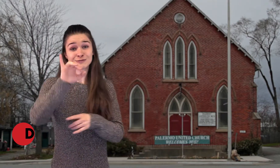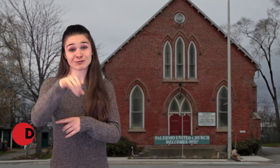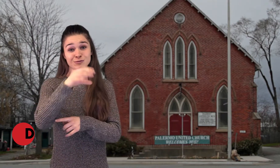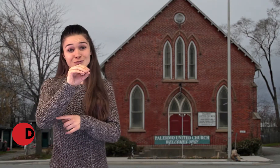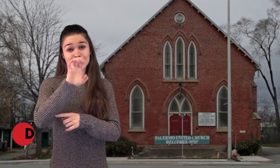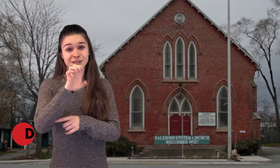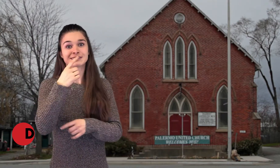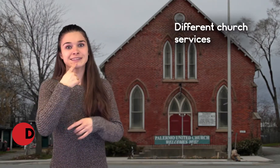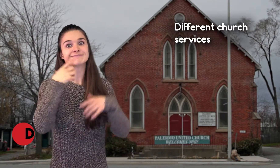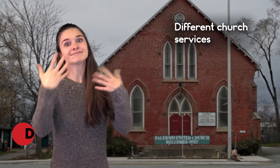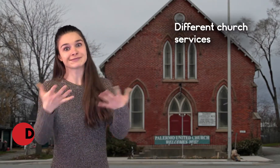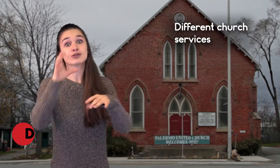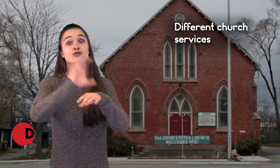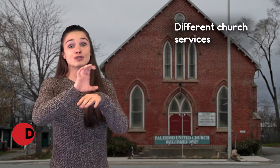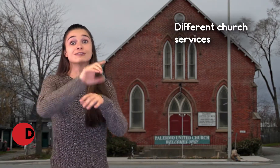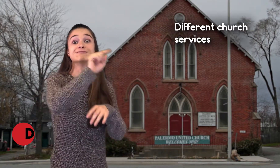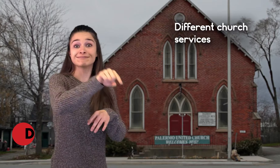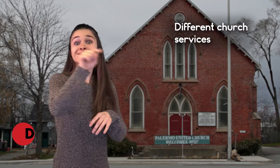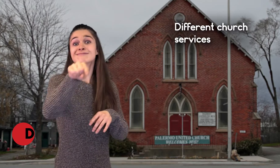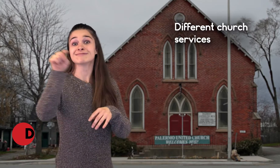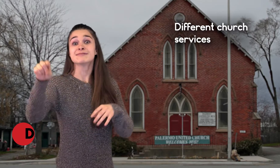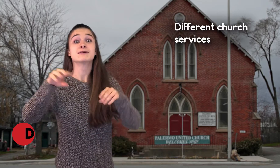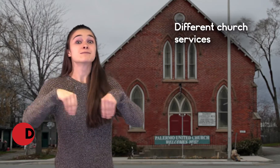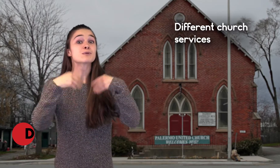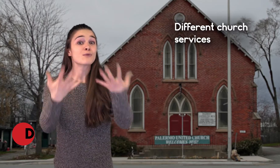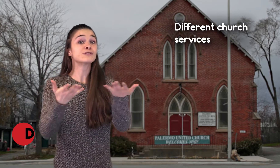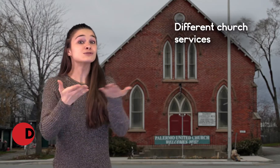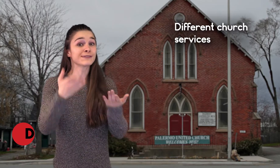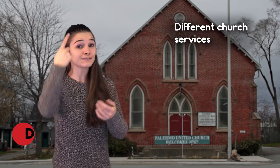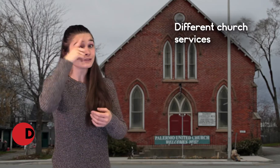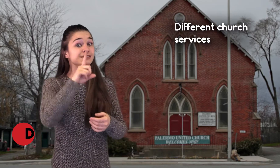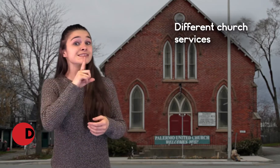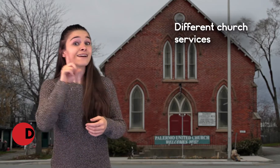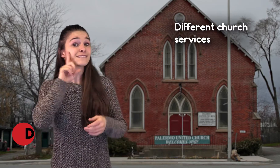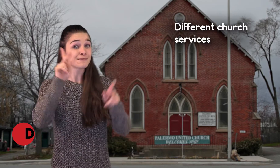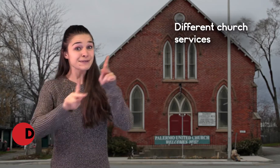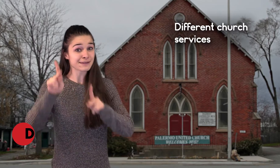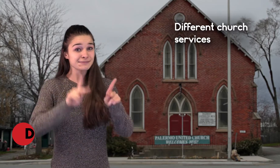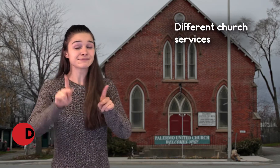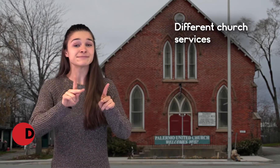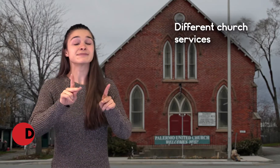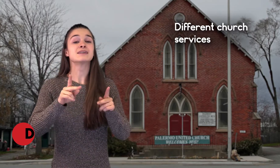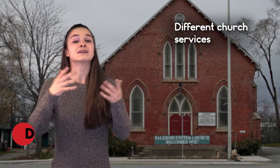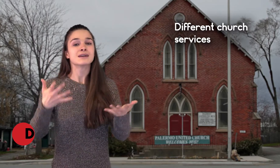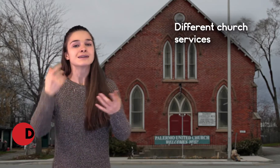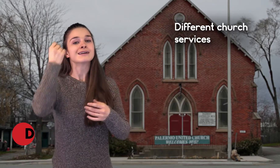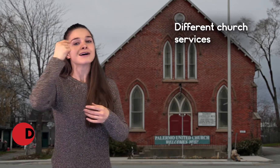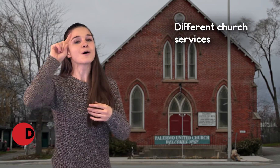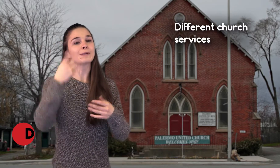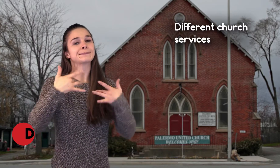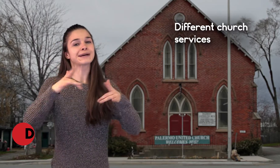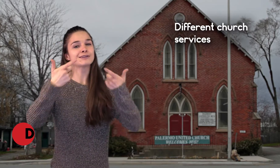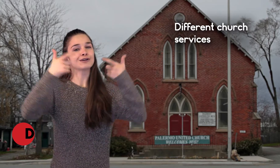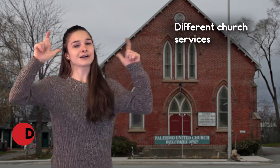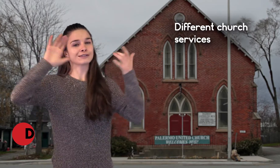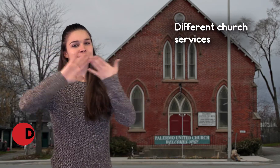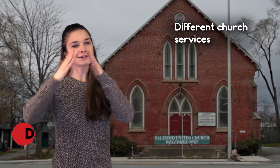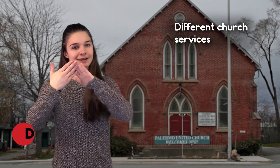Pastor Joe says there are churches with services for Deaf people usually in larger cities.